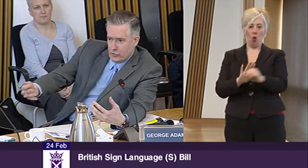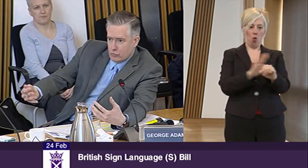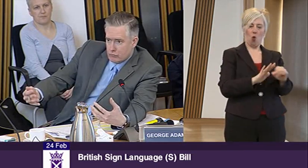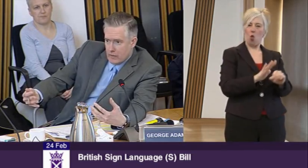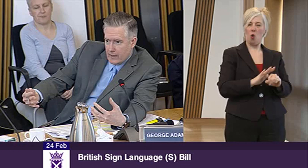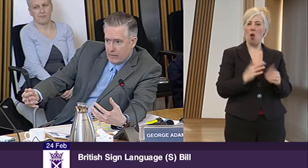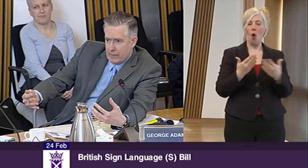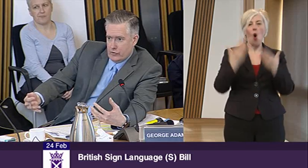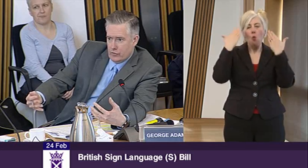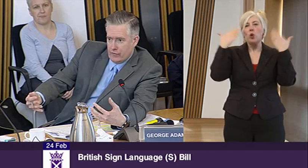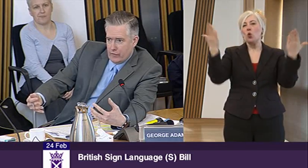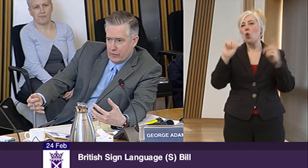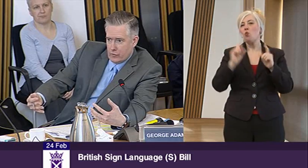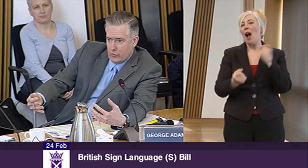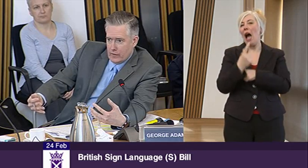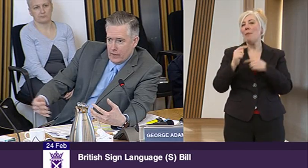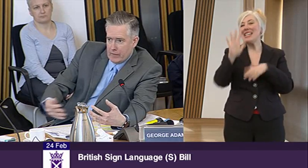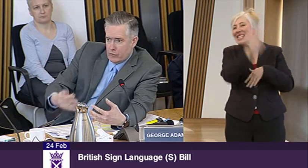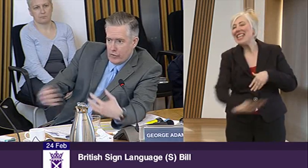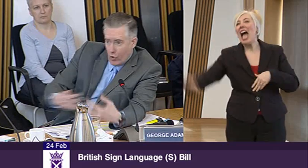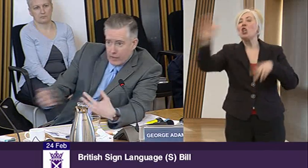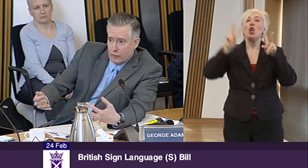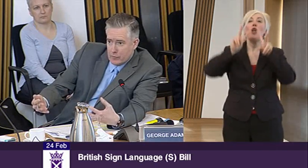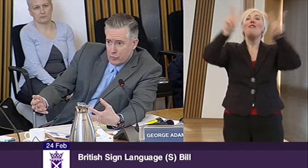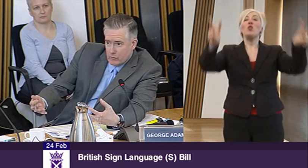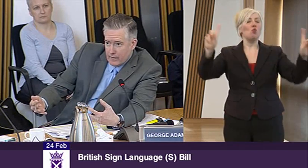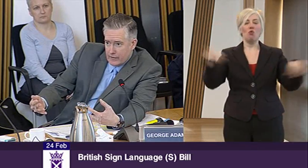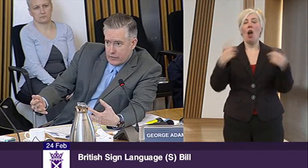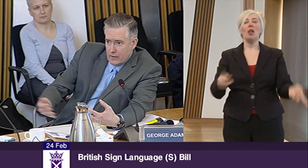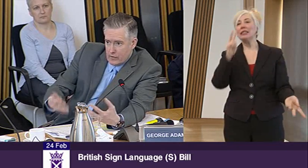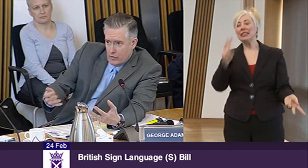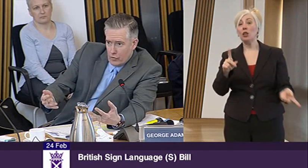level, how could we get a national picture of how things are going? We are all accountable